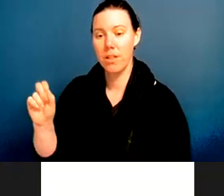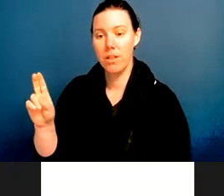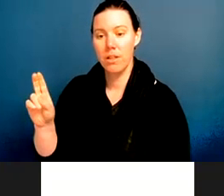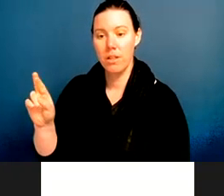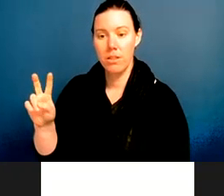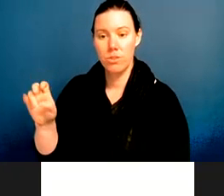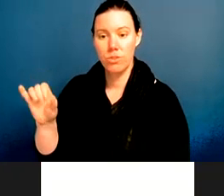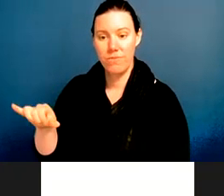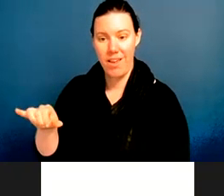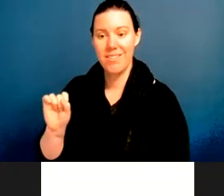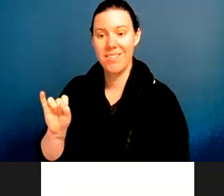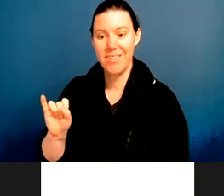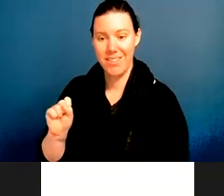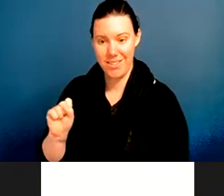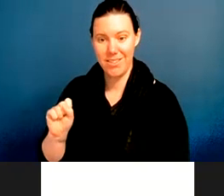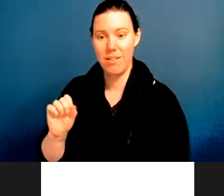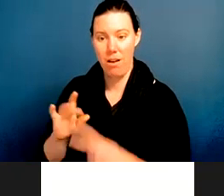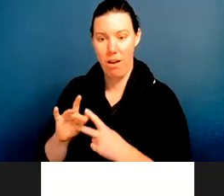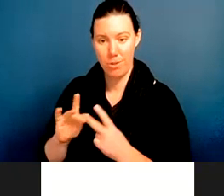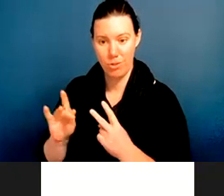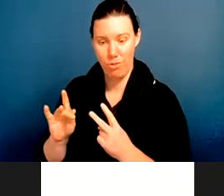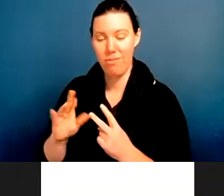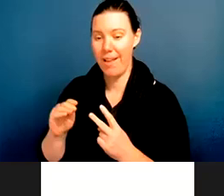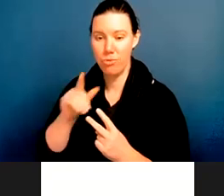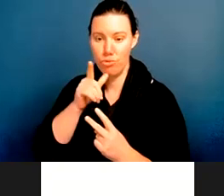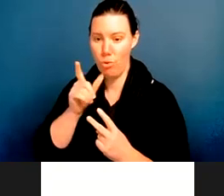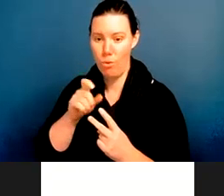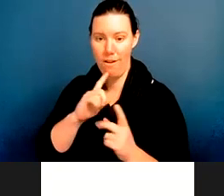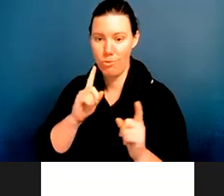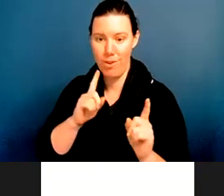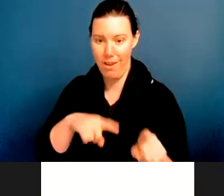But this survey is subject to public records requests,